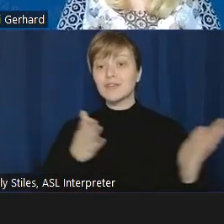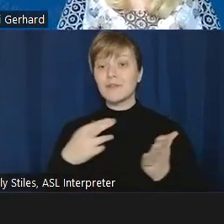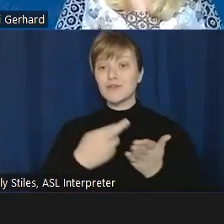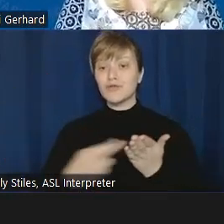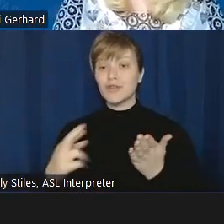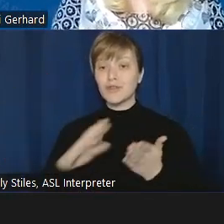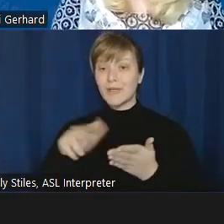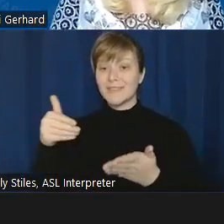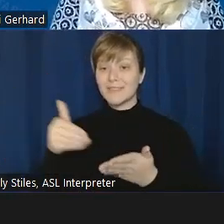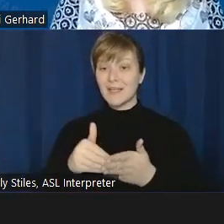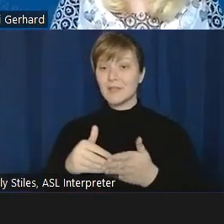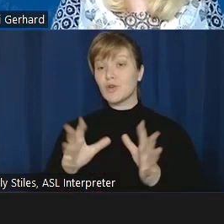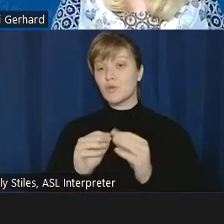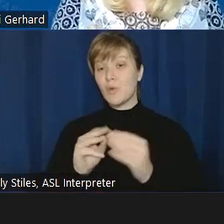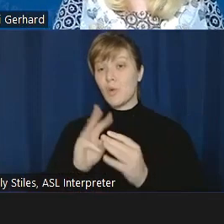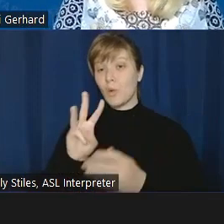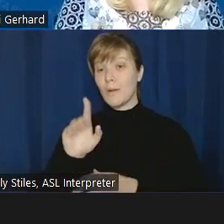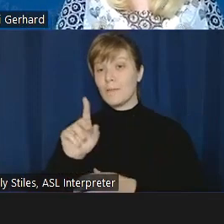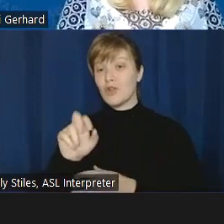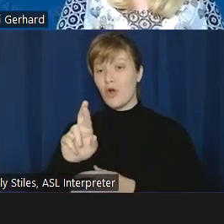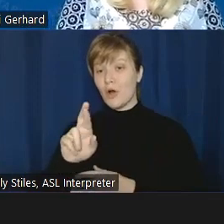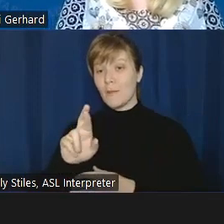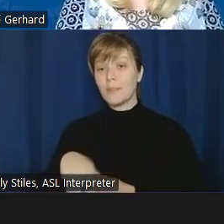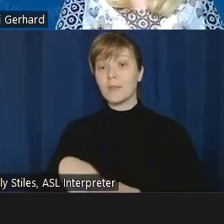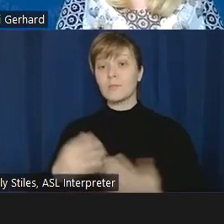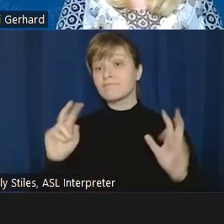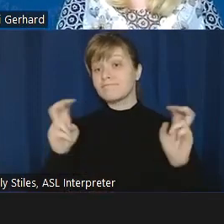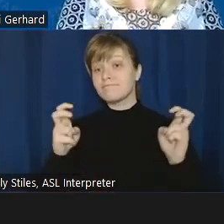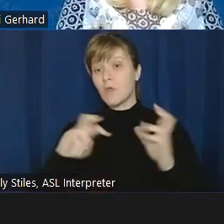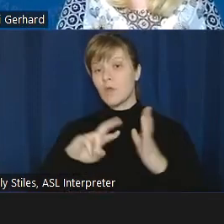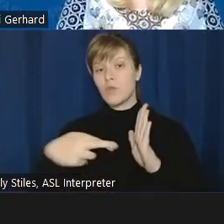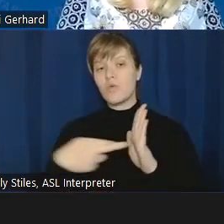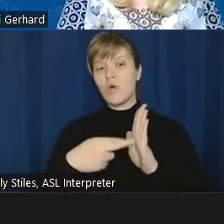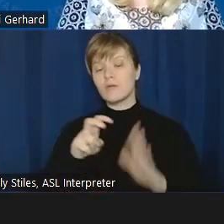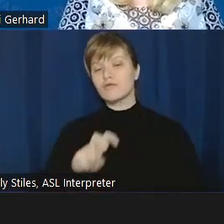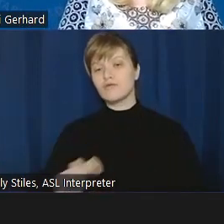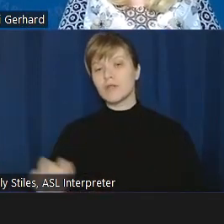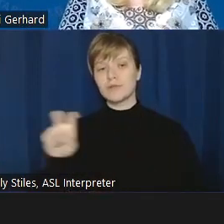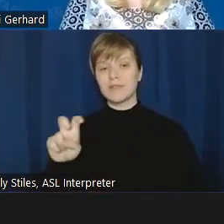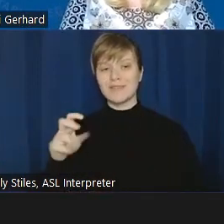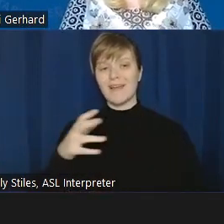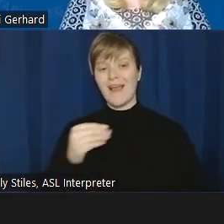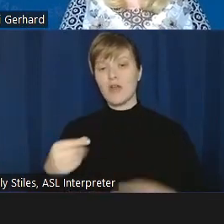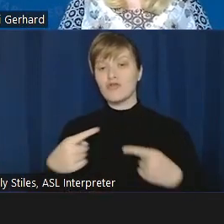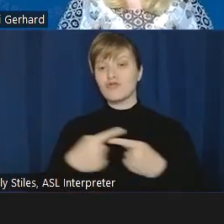The Role of Transportation in Cross-Sector Collaborations Designed to Improve Housing